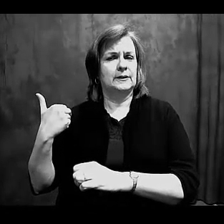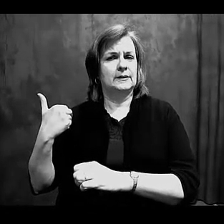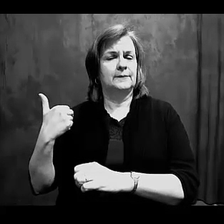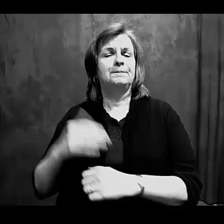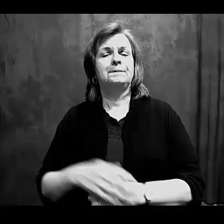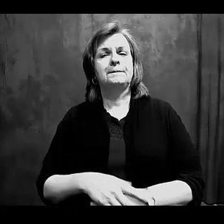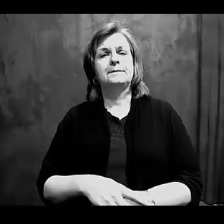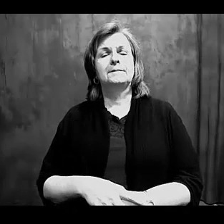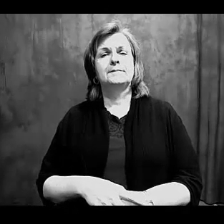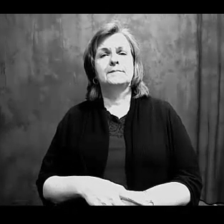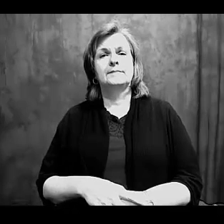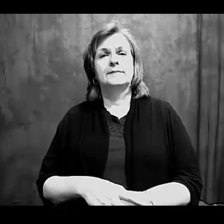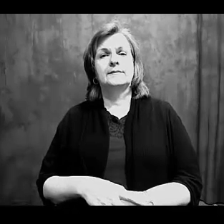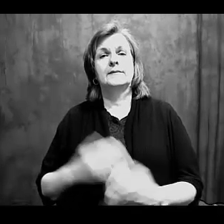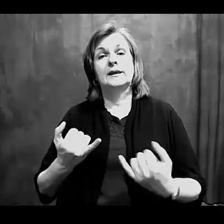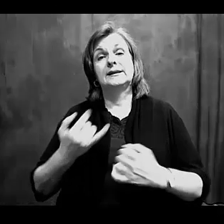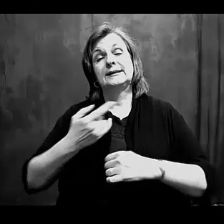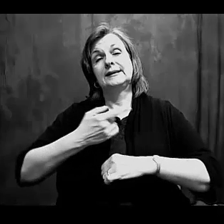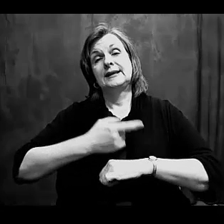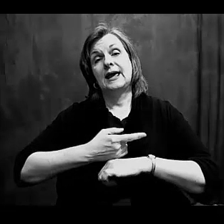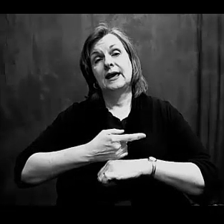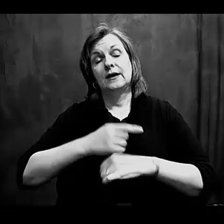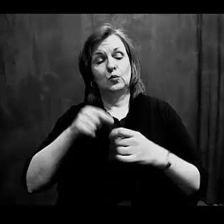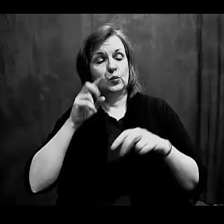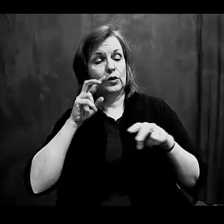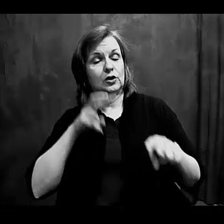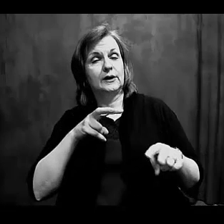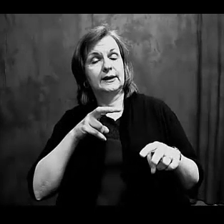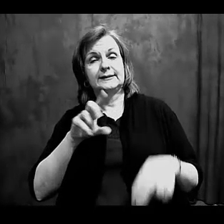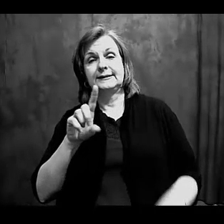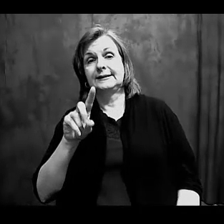when we look at DNA today from a molecular perspective